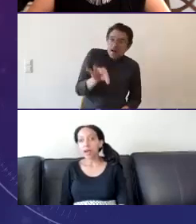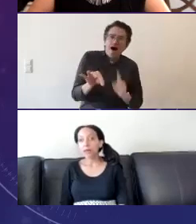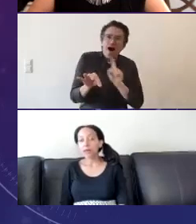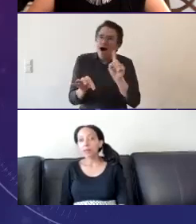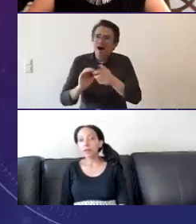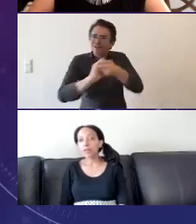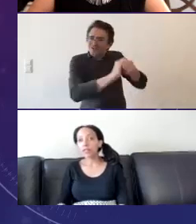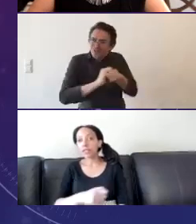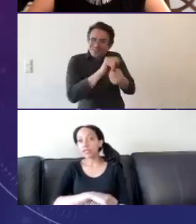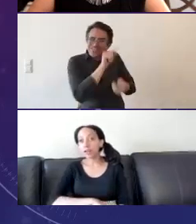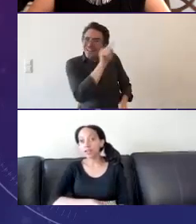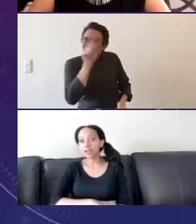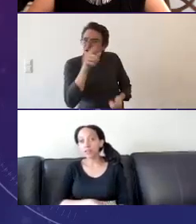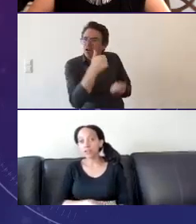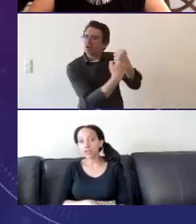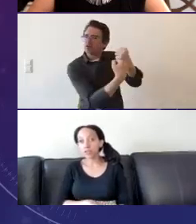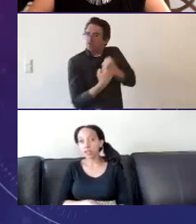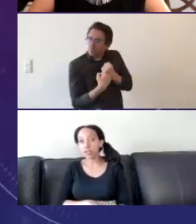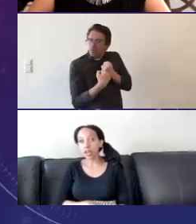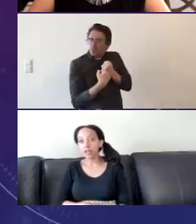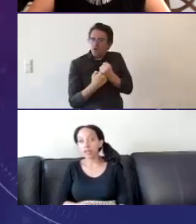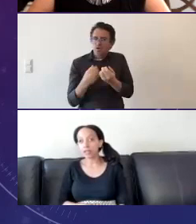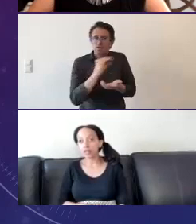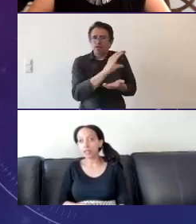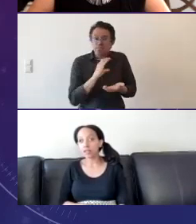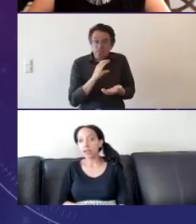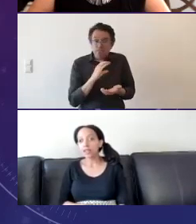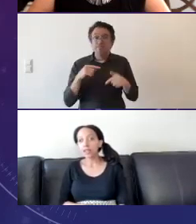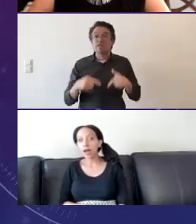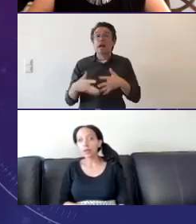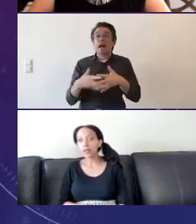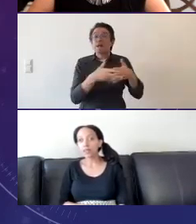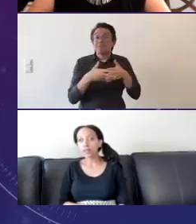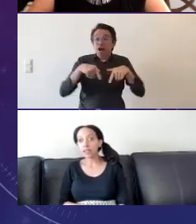will purchase these devices for students and adults to help increase access to